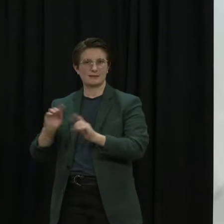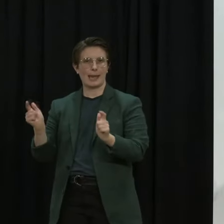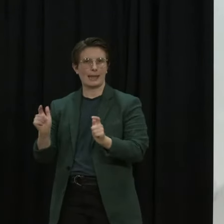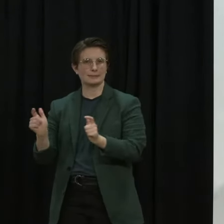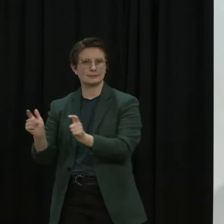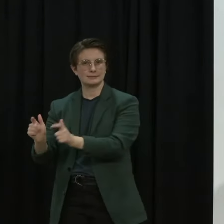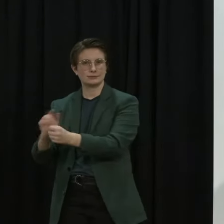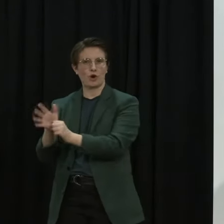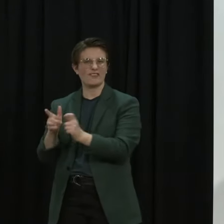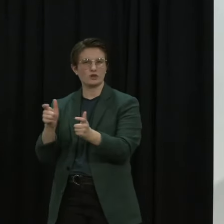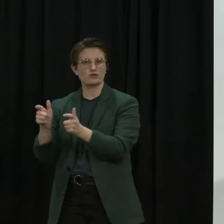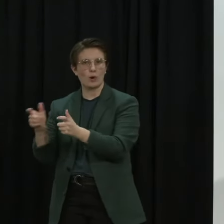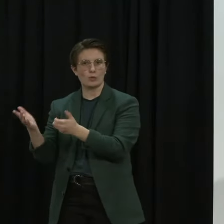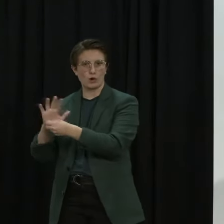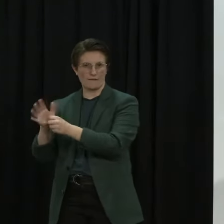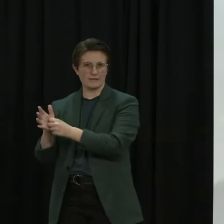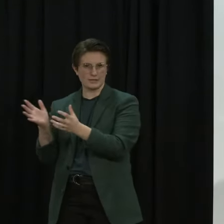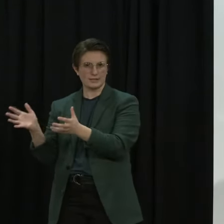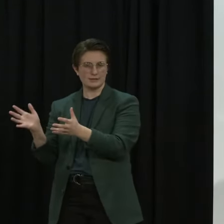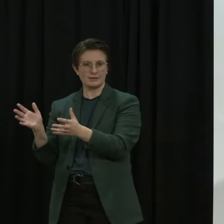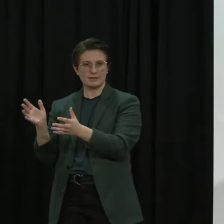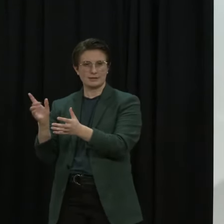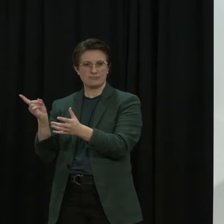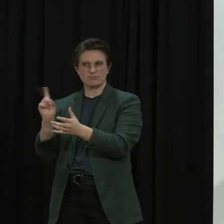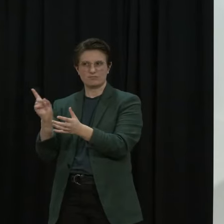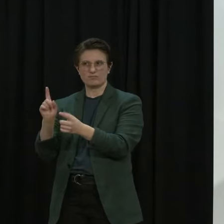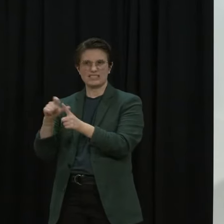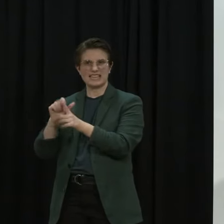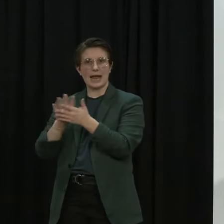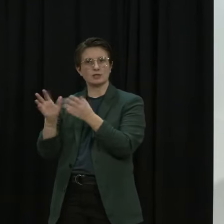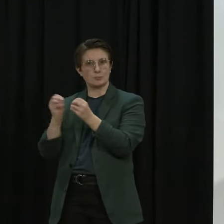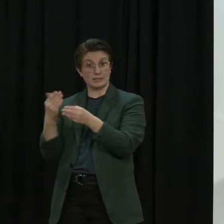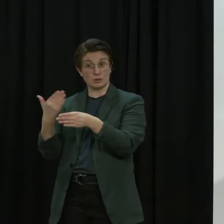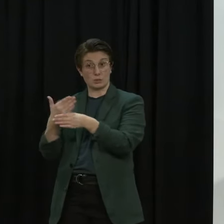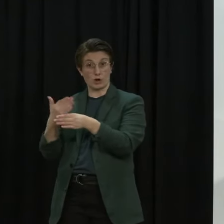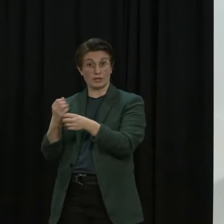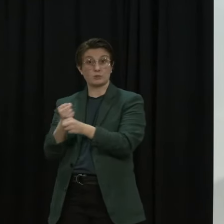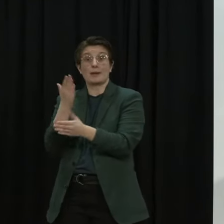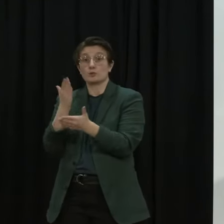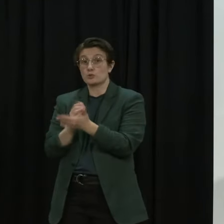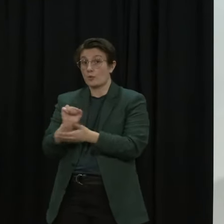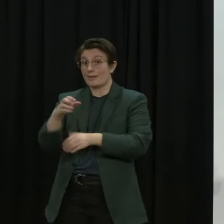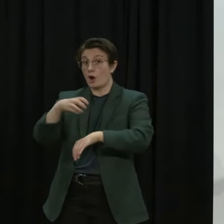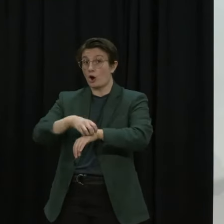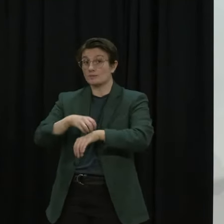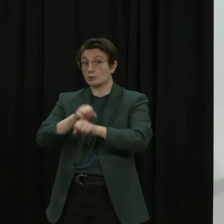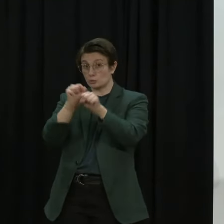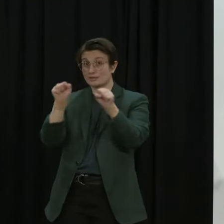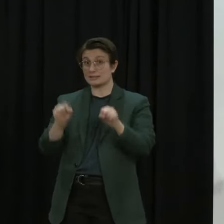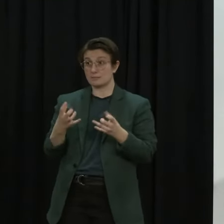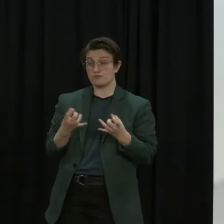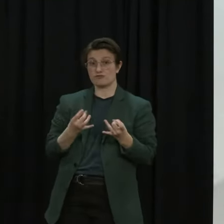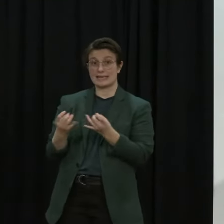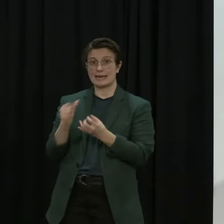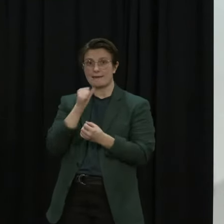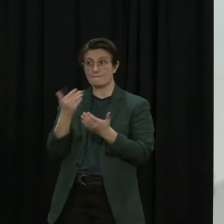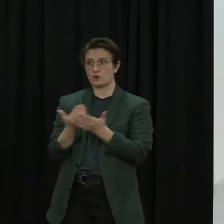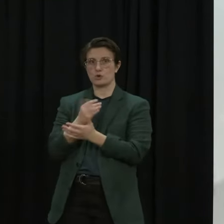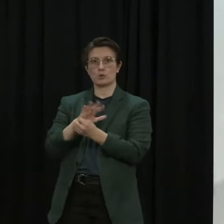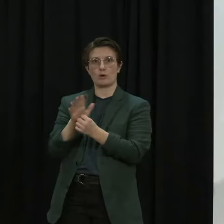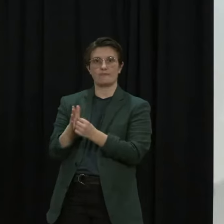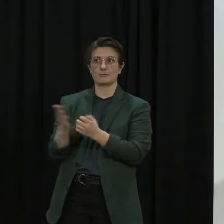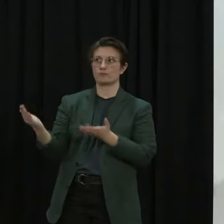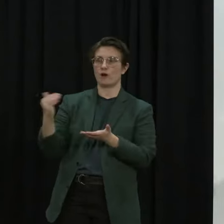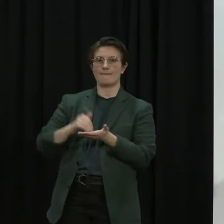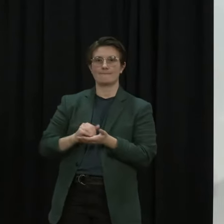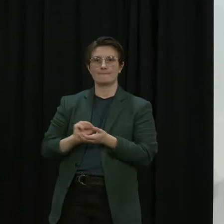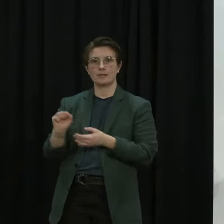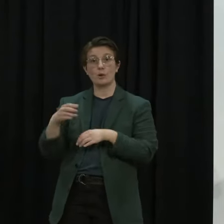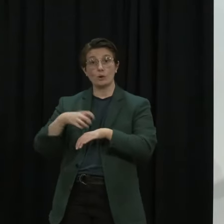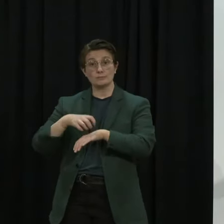I DHB is currently explorig